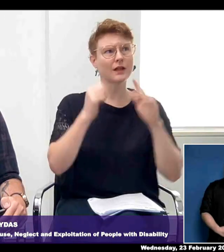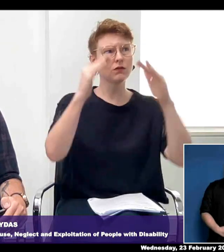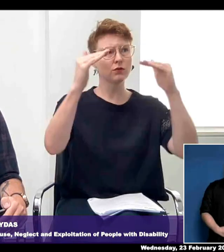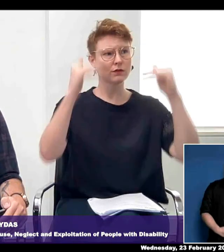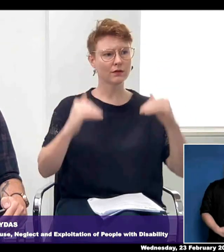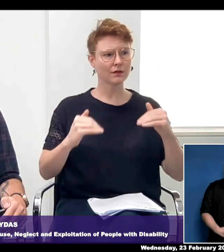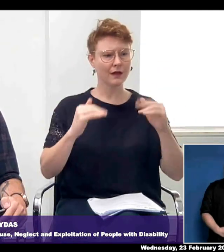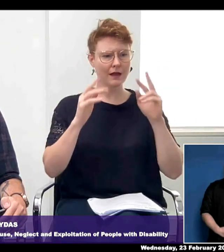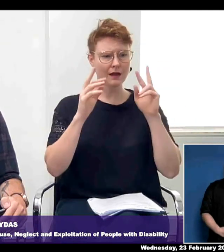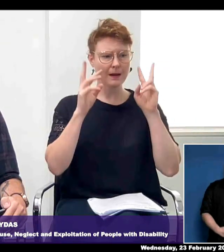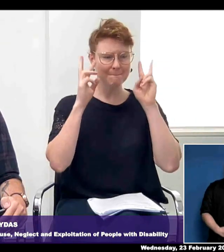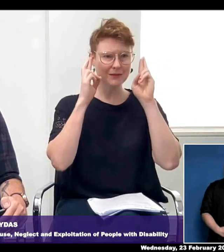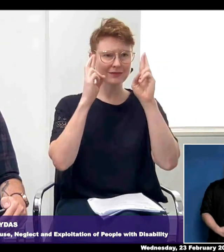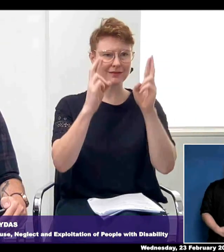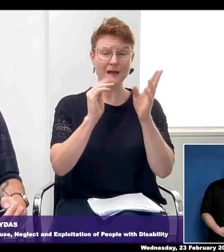However, these expectations are still low.